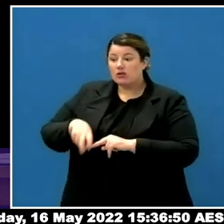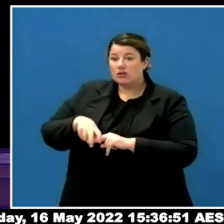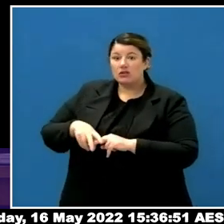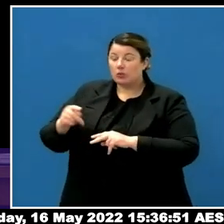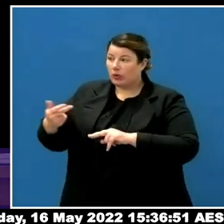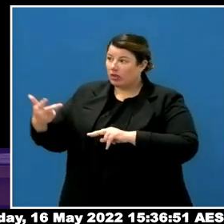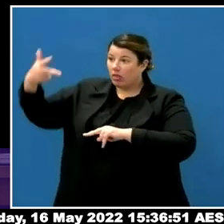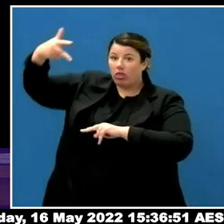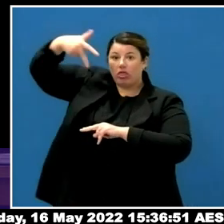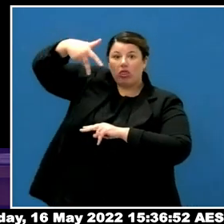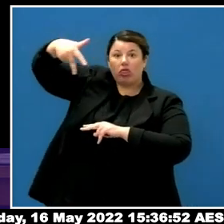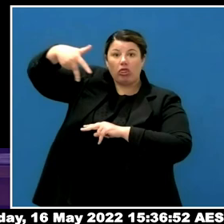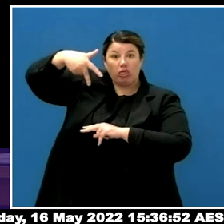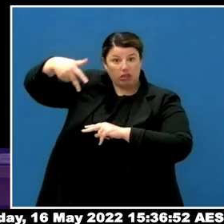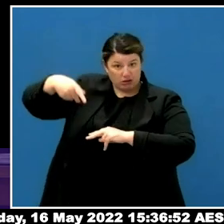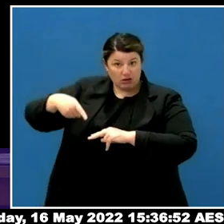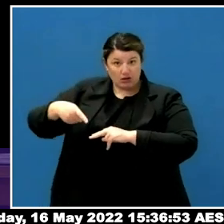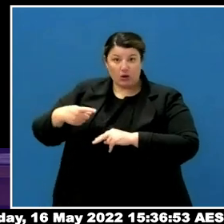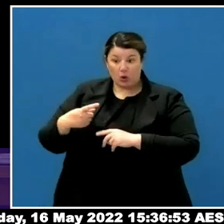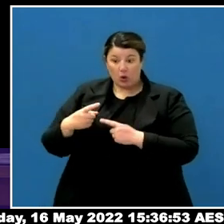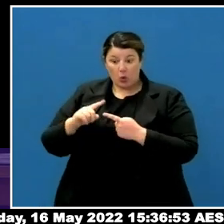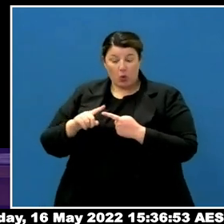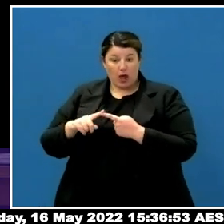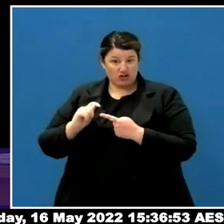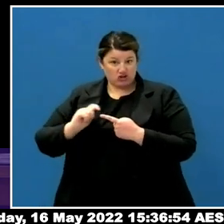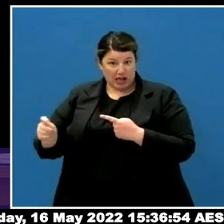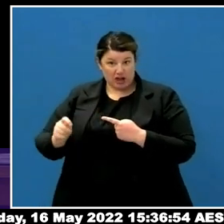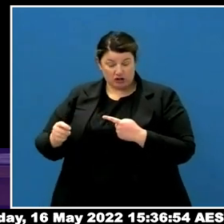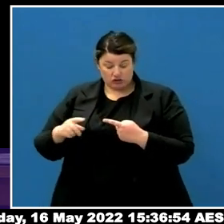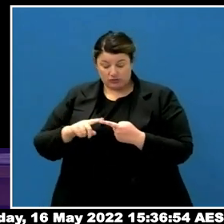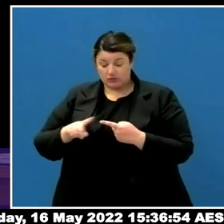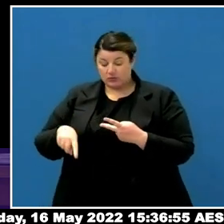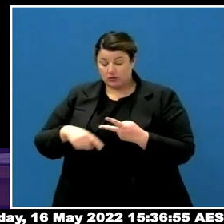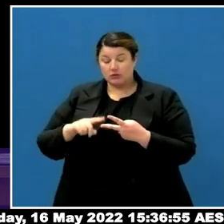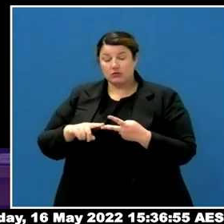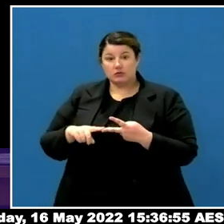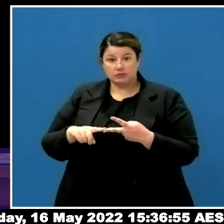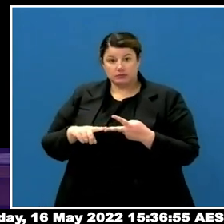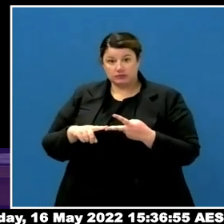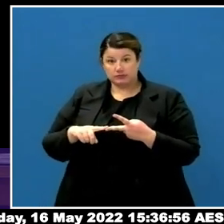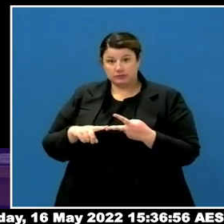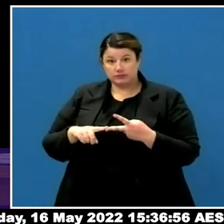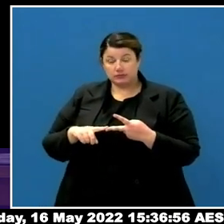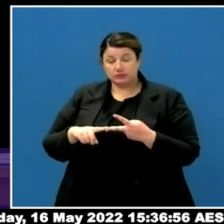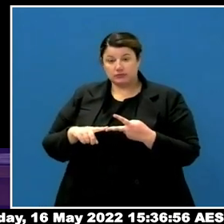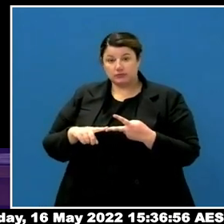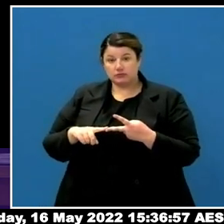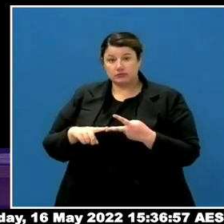One. MR FOGARTY: Another was him being - Toby being filmed by Mr Nuumaalii naked in